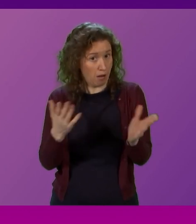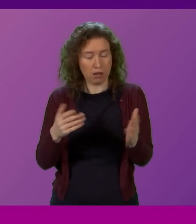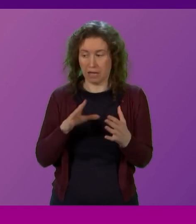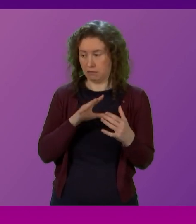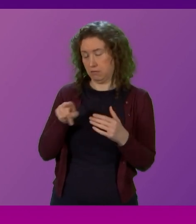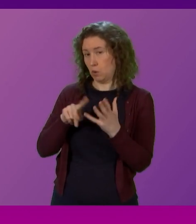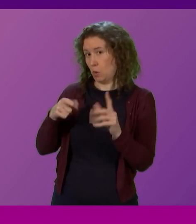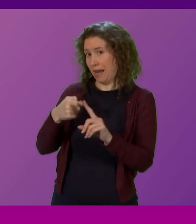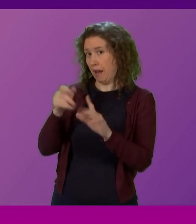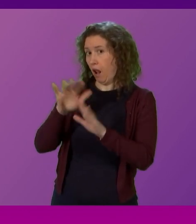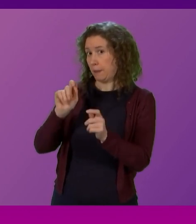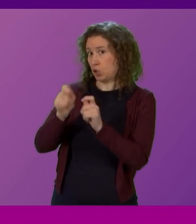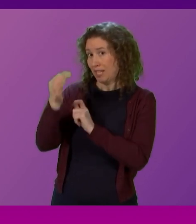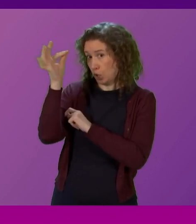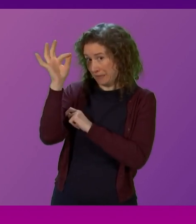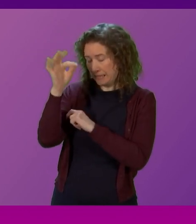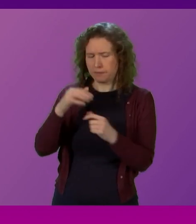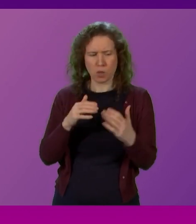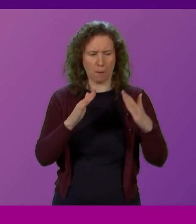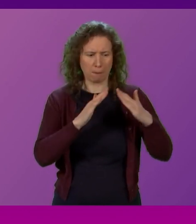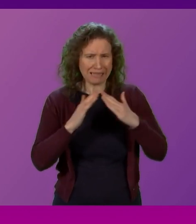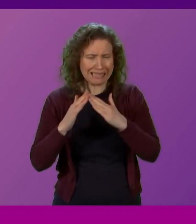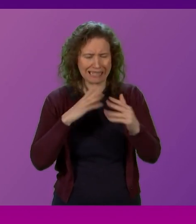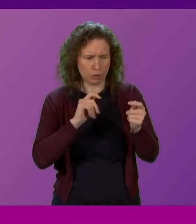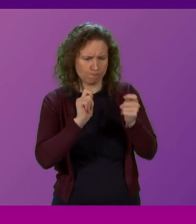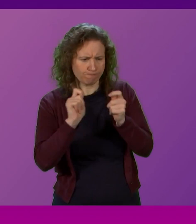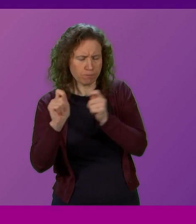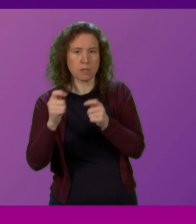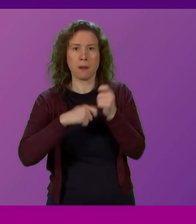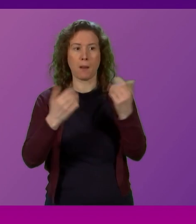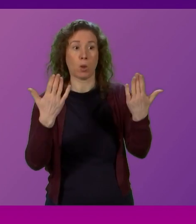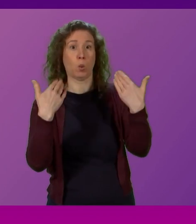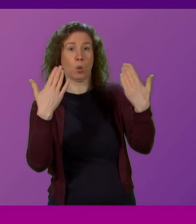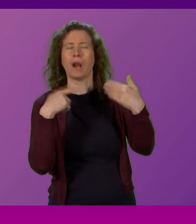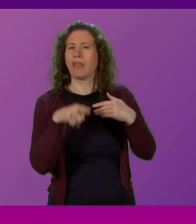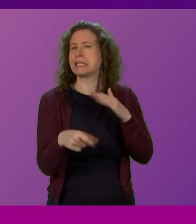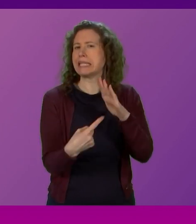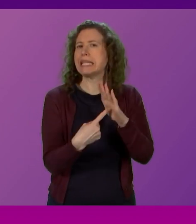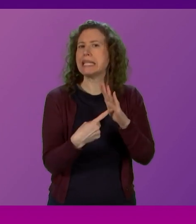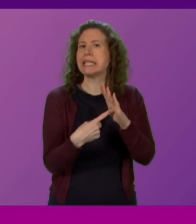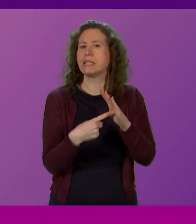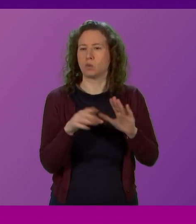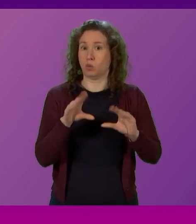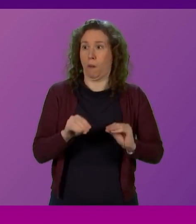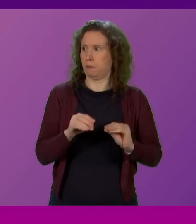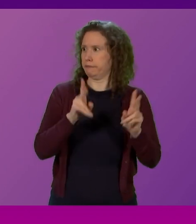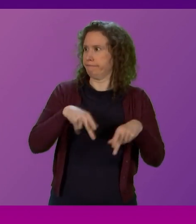Change Committee. Adapting buildings for cooling will be key to avoiding a worst-case scenario, and I welcome